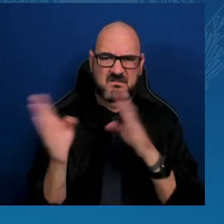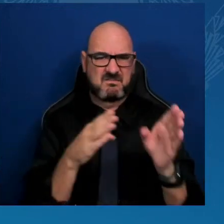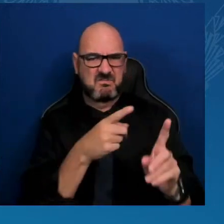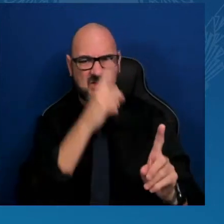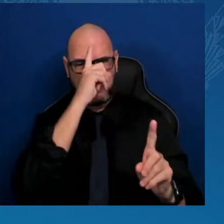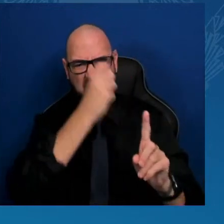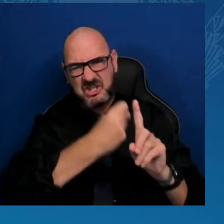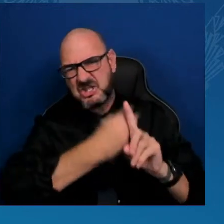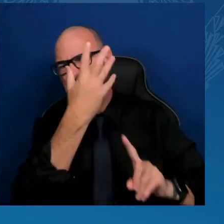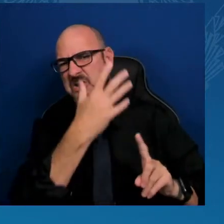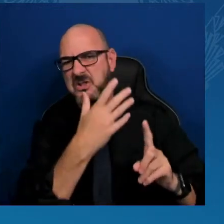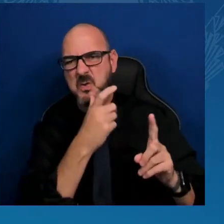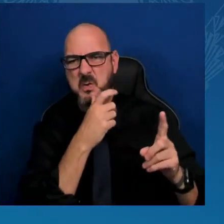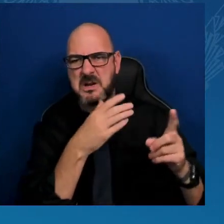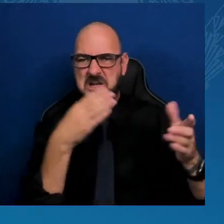to make decisions about her own body.